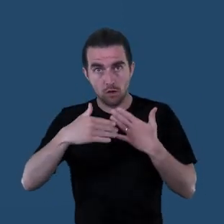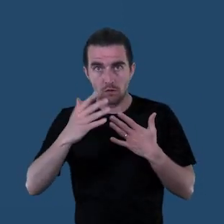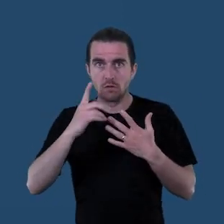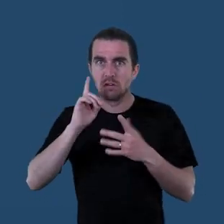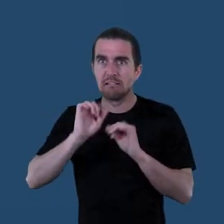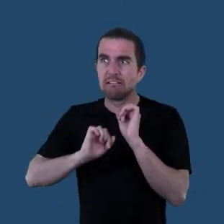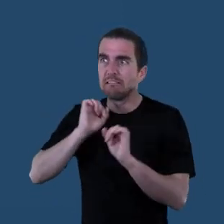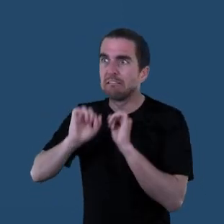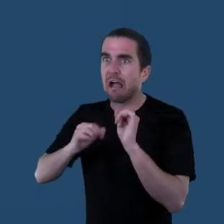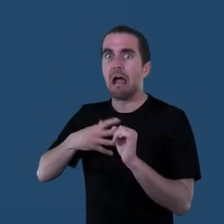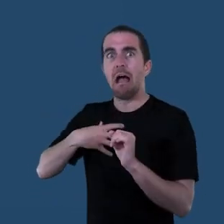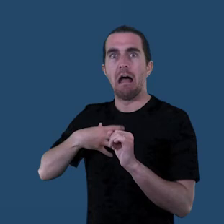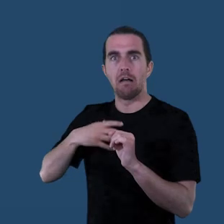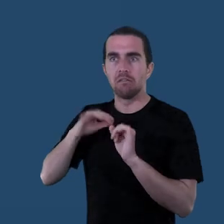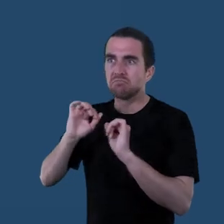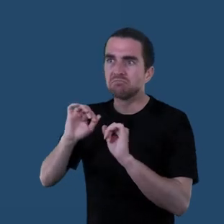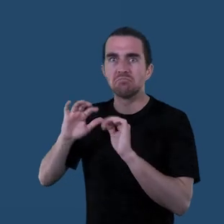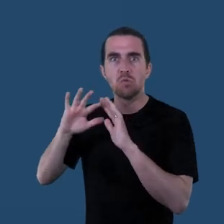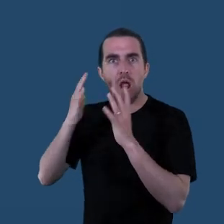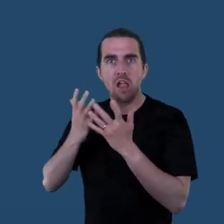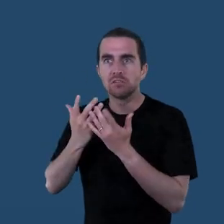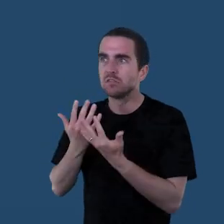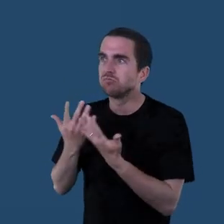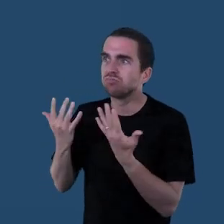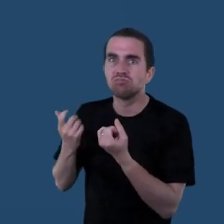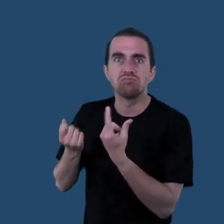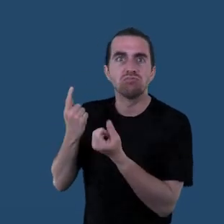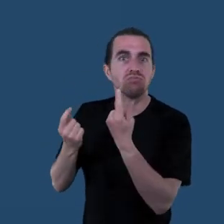the secrets of this collection and the natural world. Absolutely.